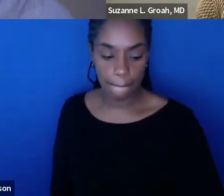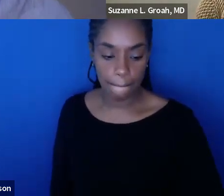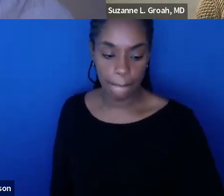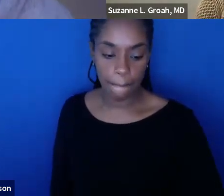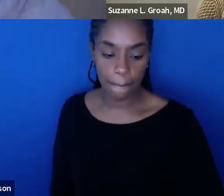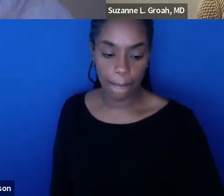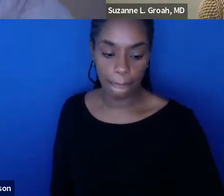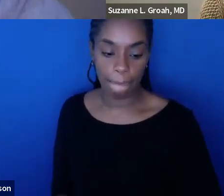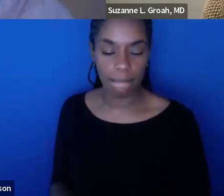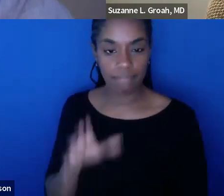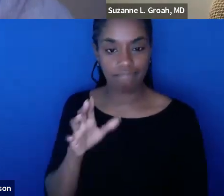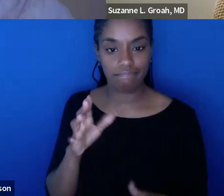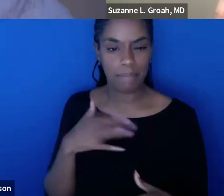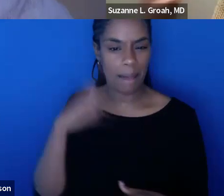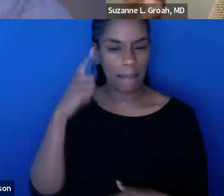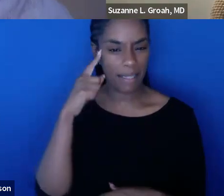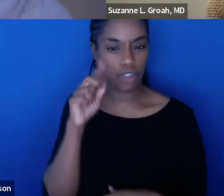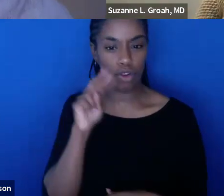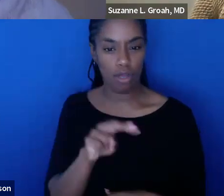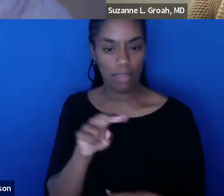look at the urodynamics as well to help guide the care.